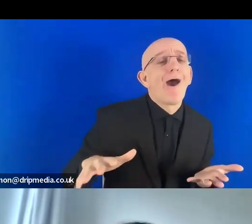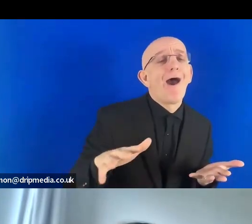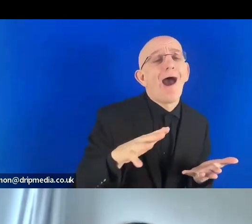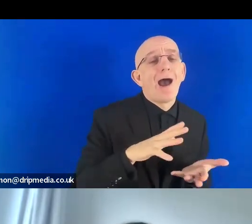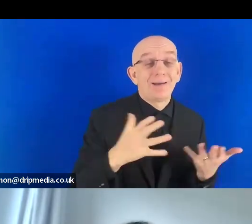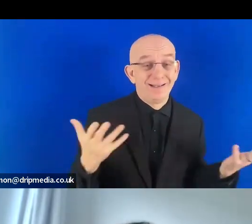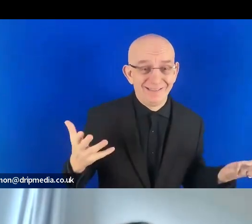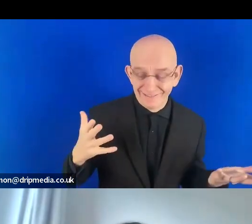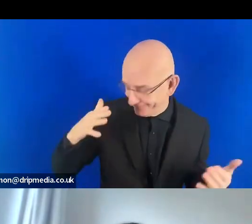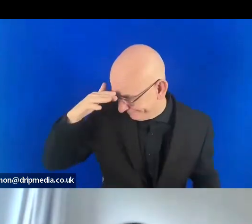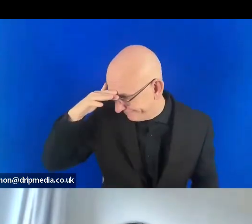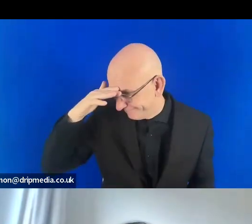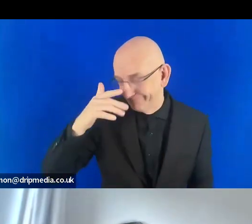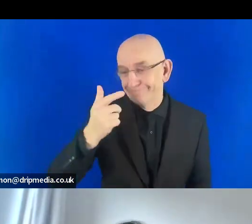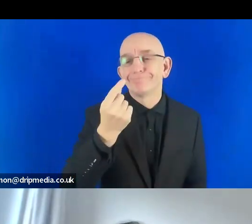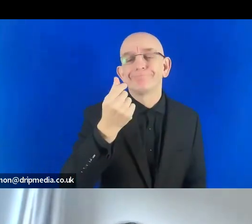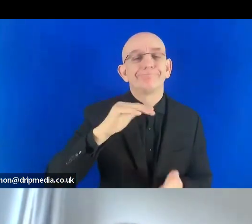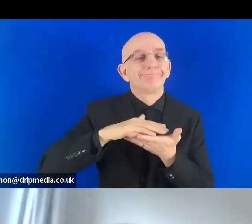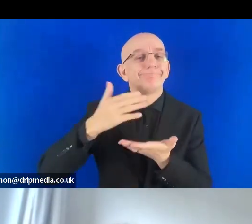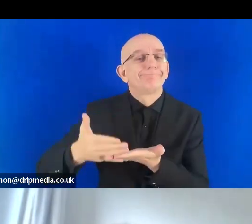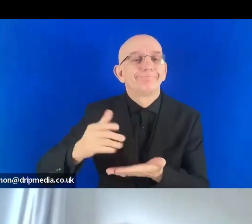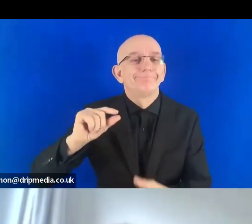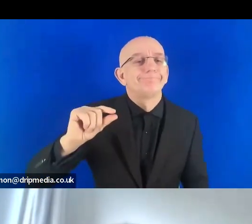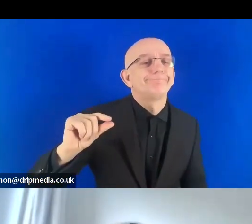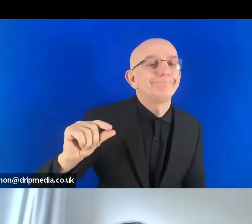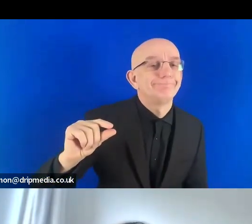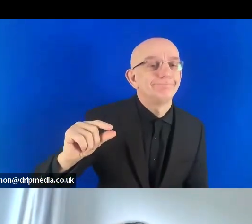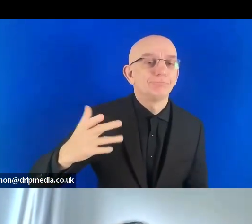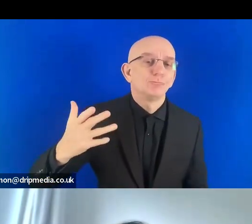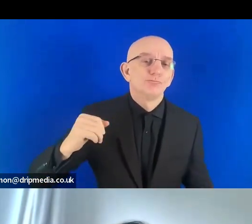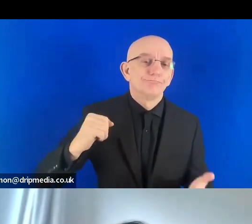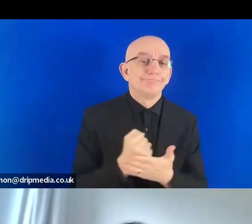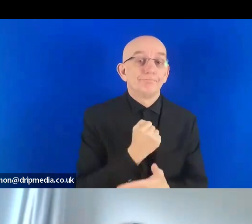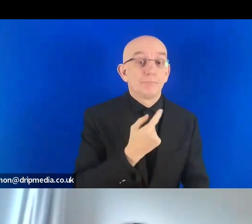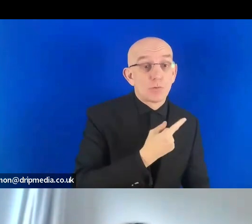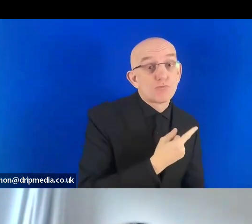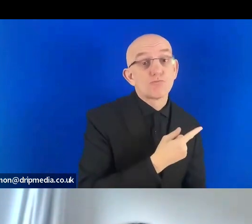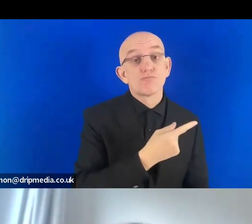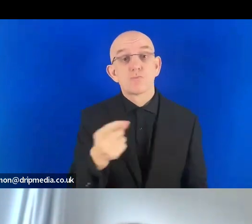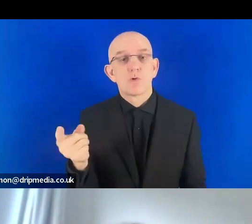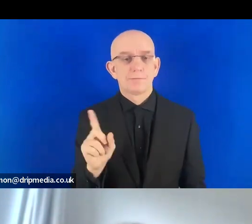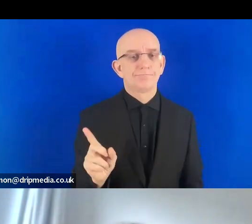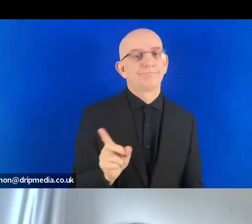So it doesn't matter if you're a member. It's, It is really just for folks who have received access fund.